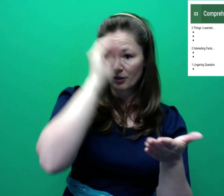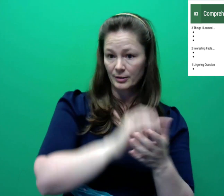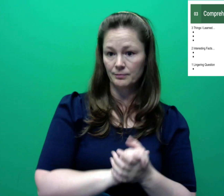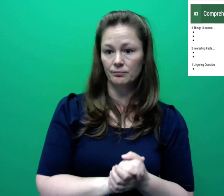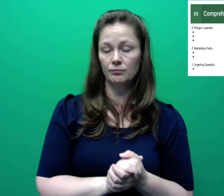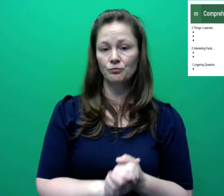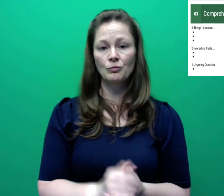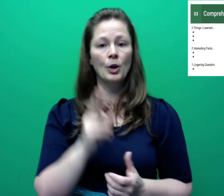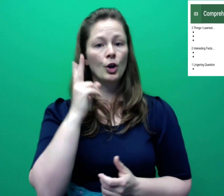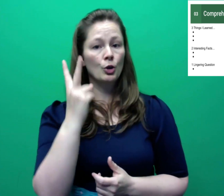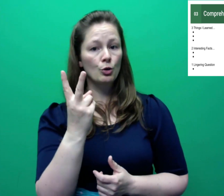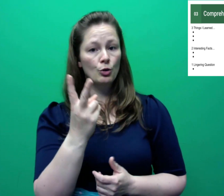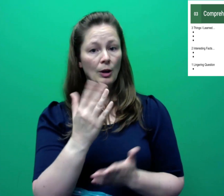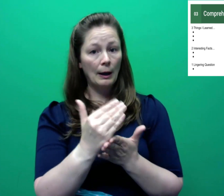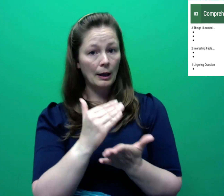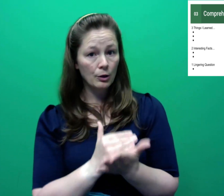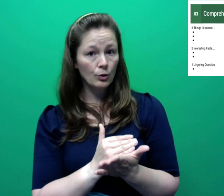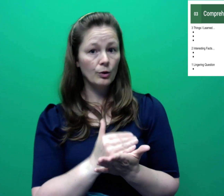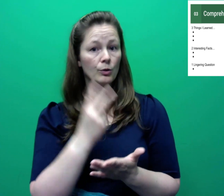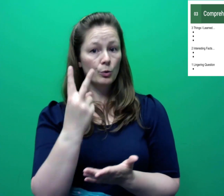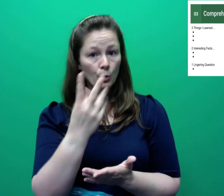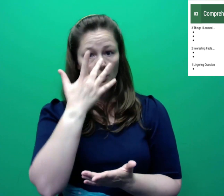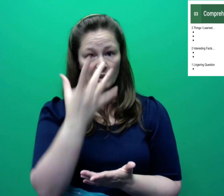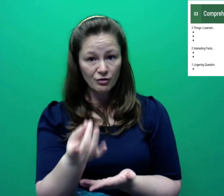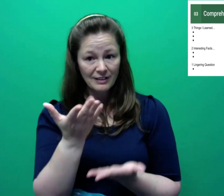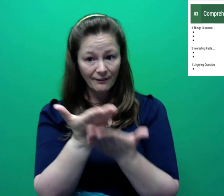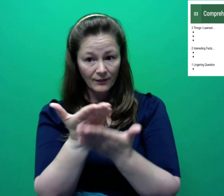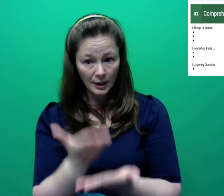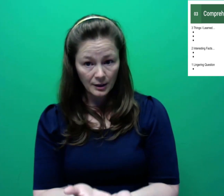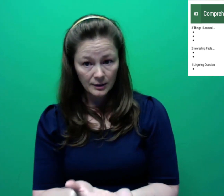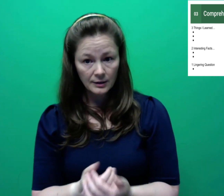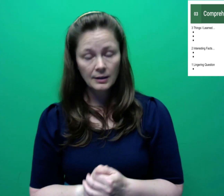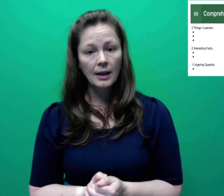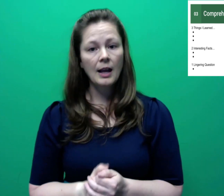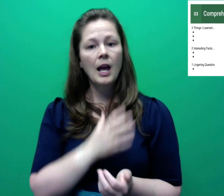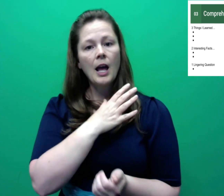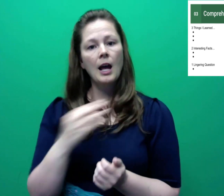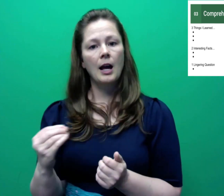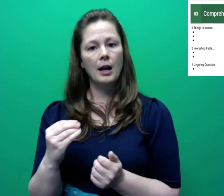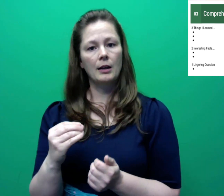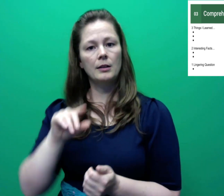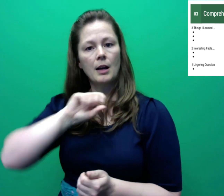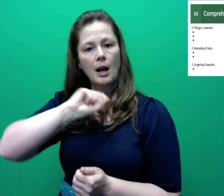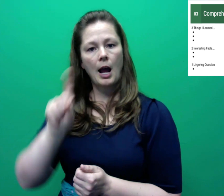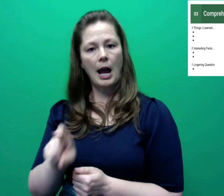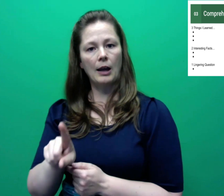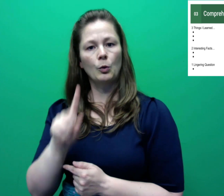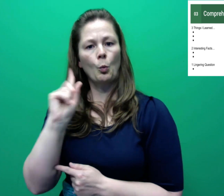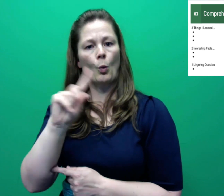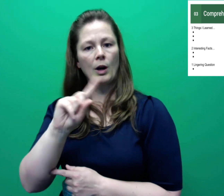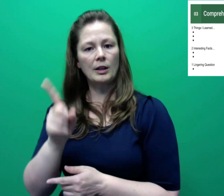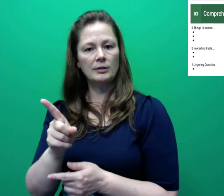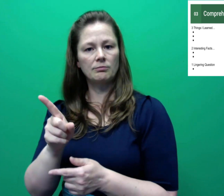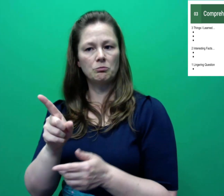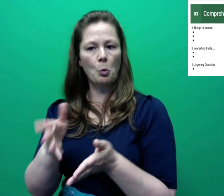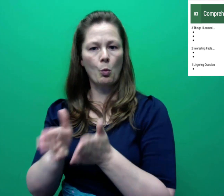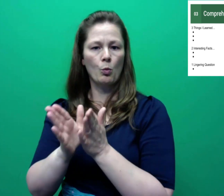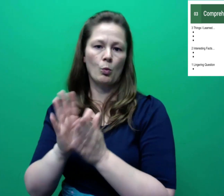things they learned, two interesting facts and one lingering question.